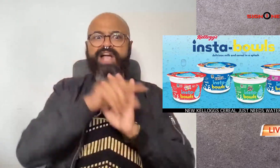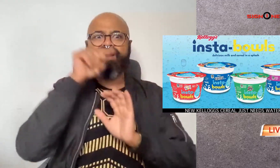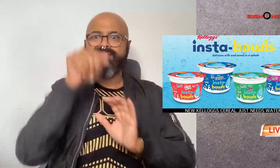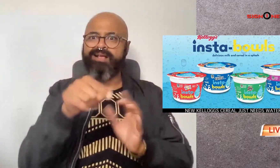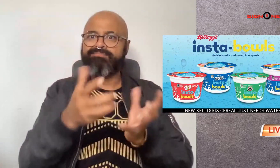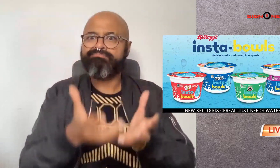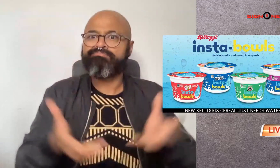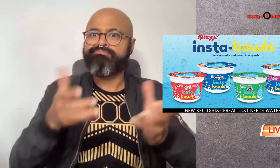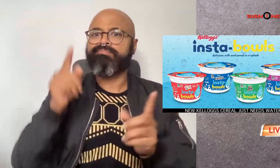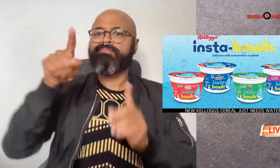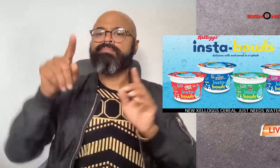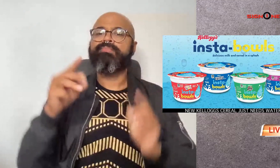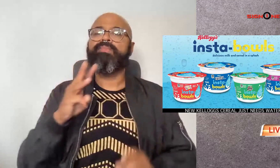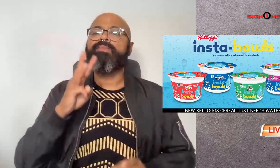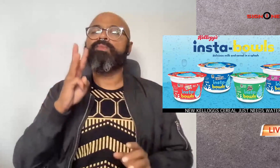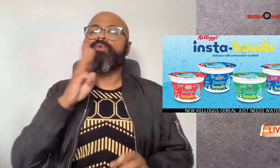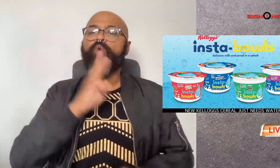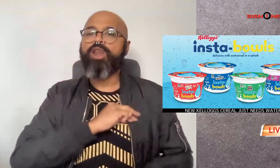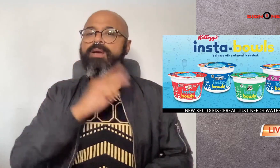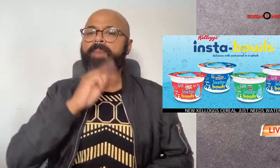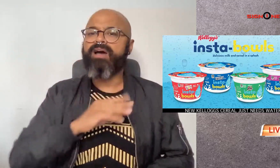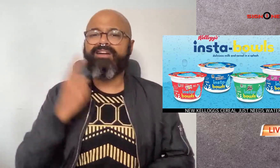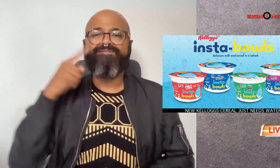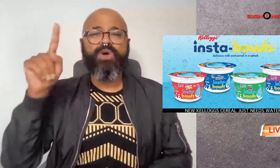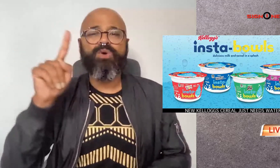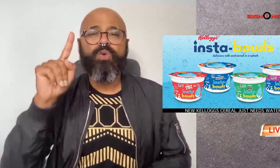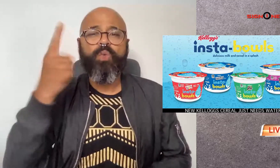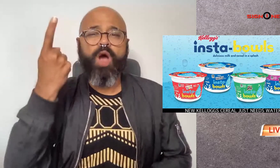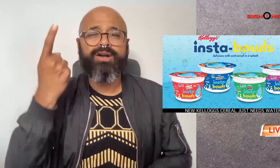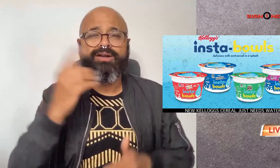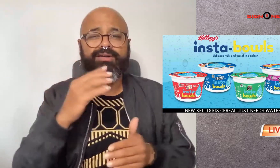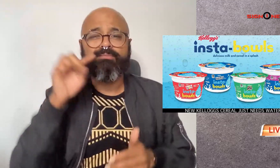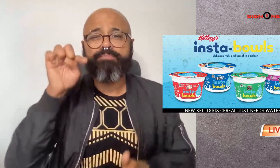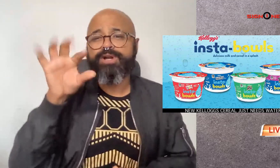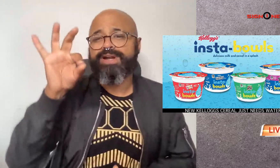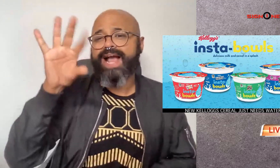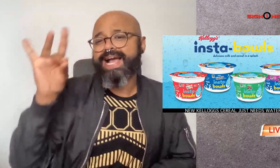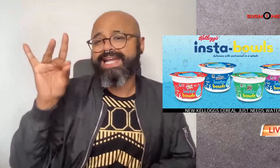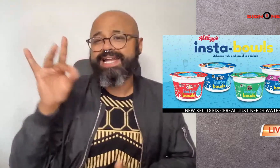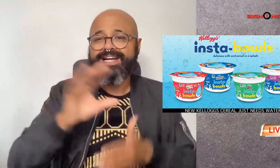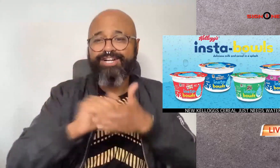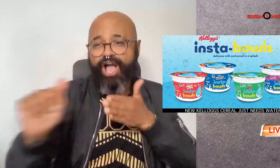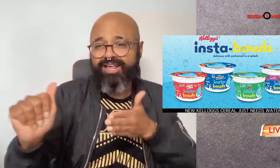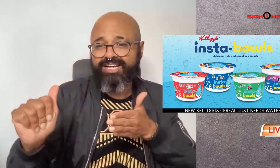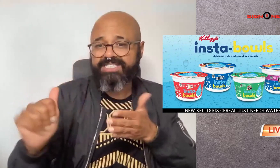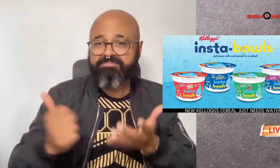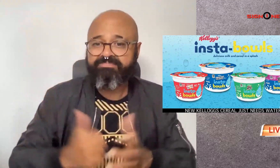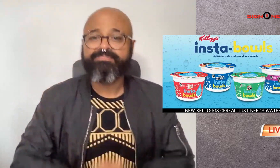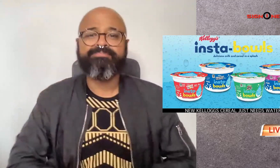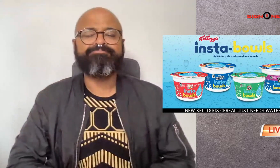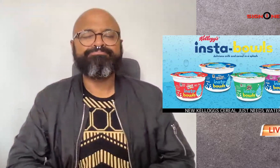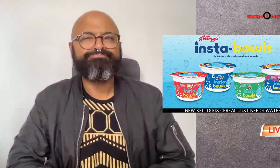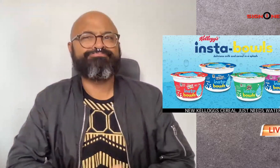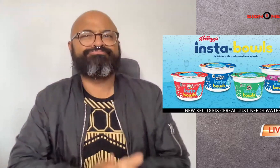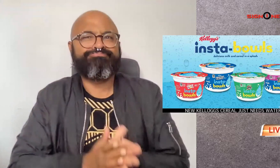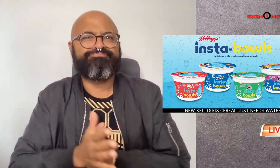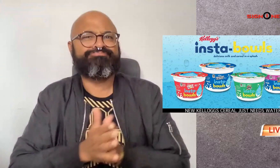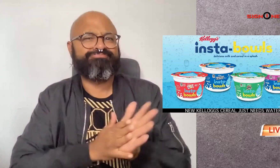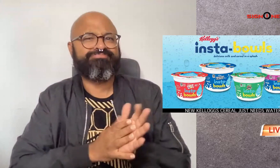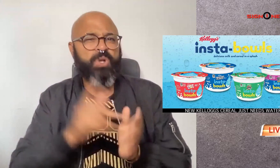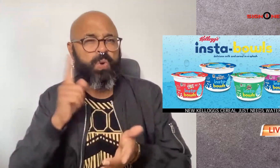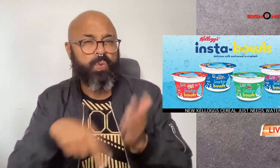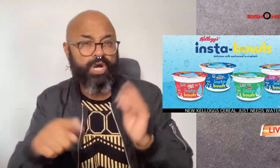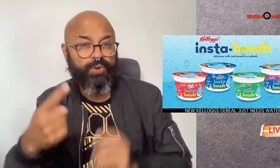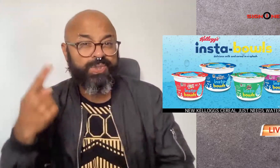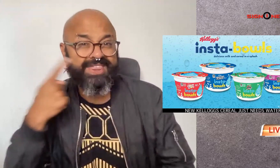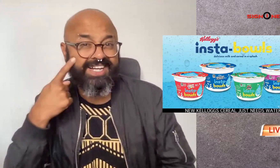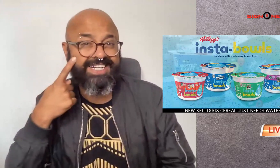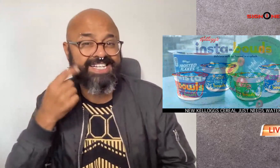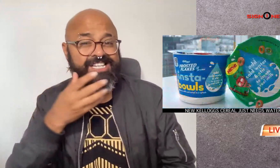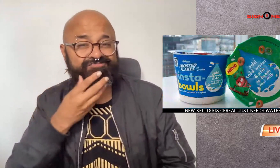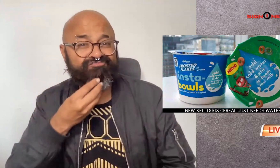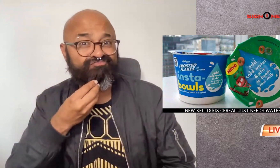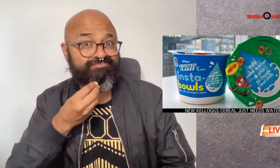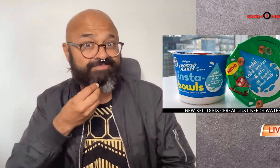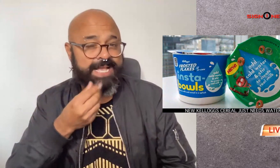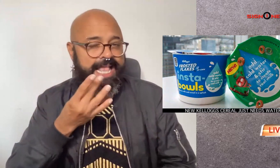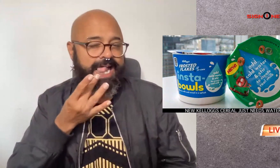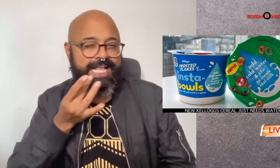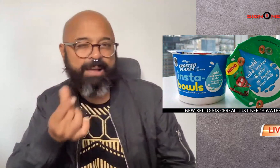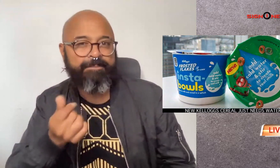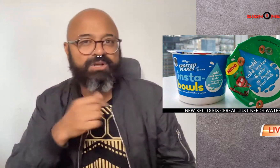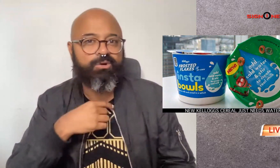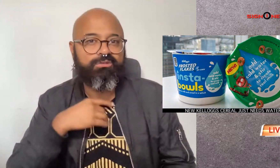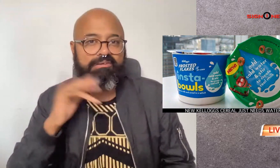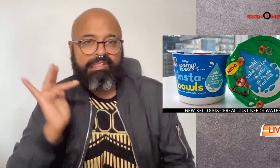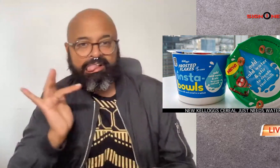you can find the Instabowls at Walmart for $1.98 a bowl what do you think yummy or yuck